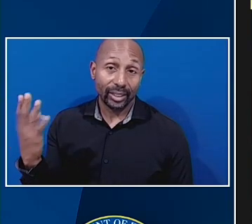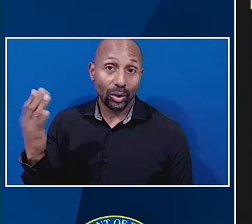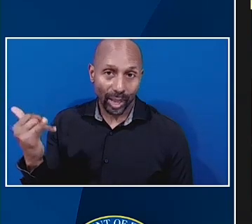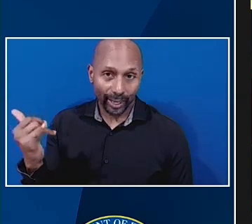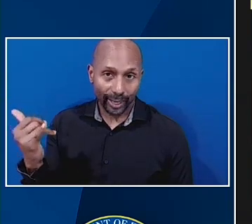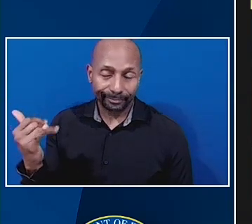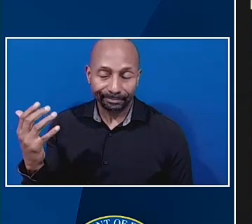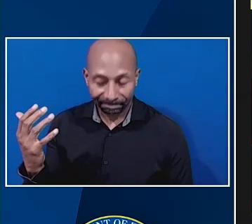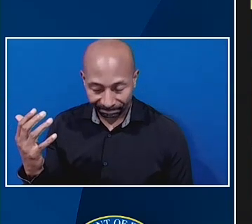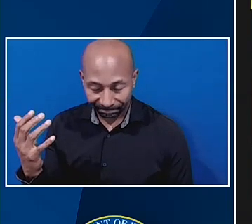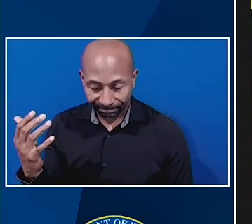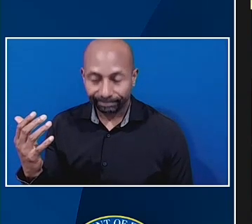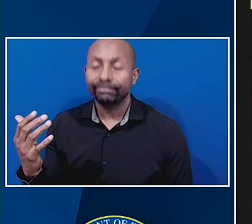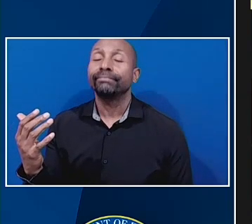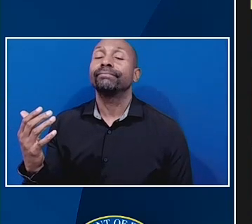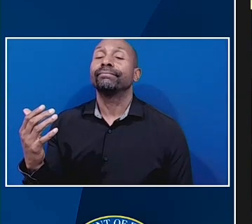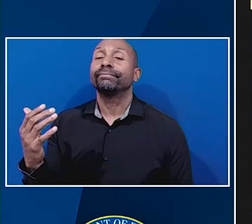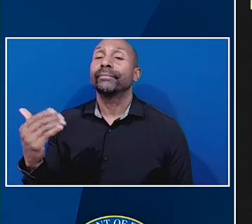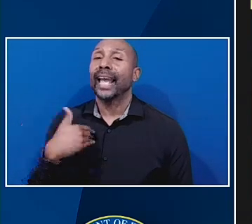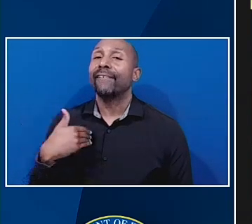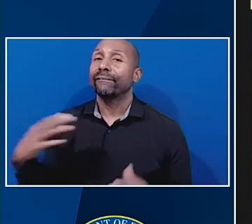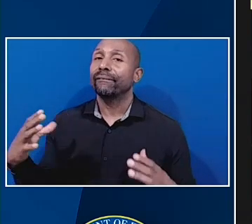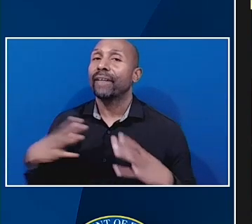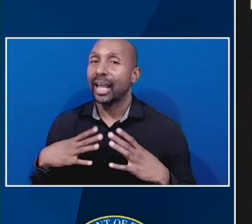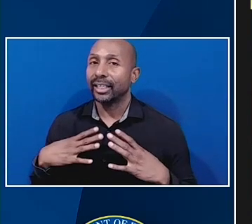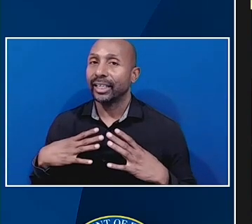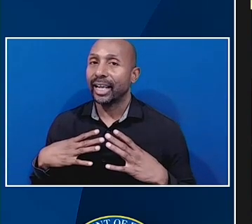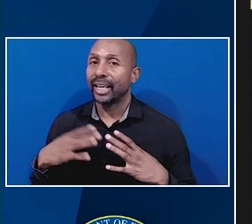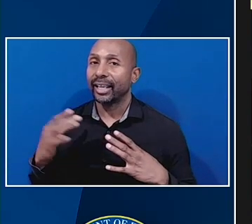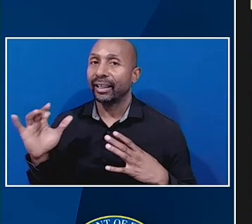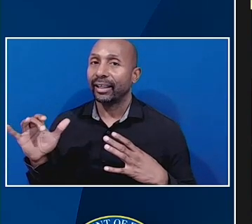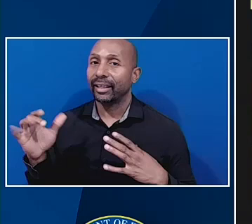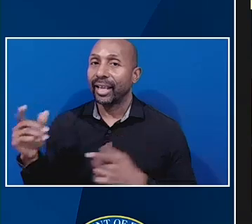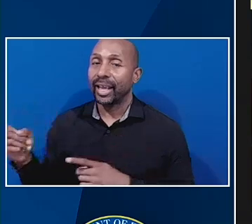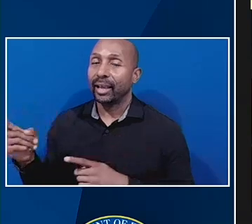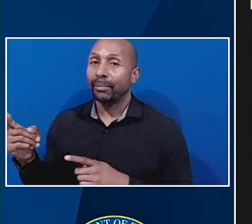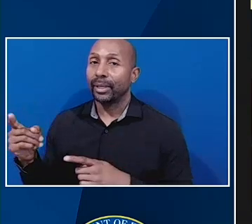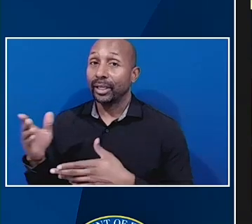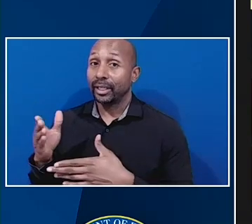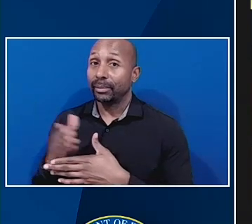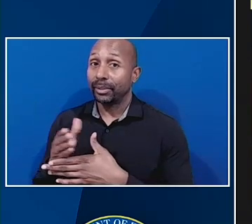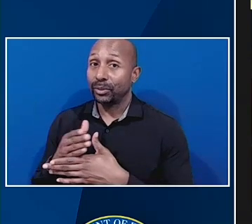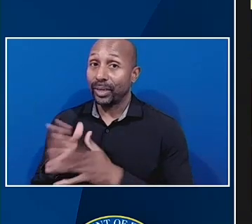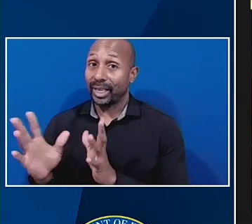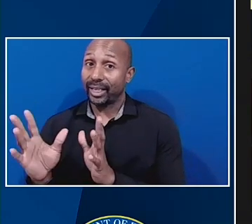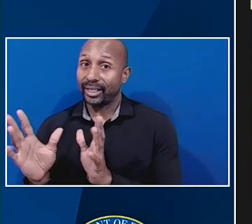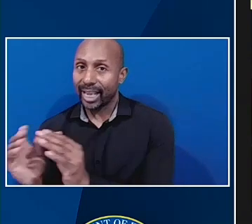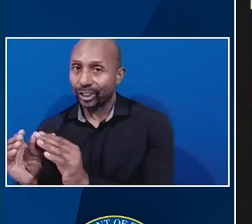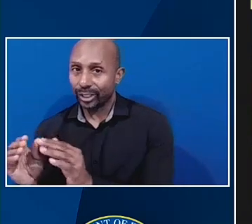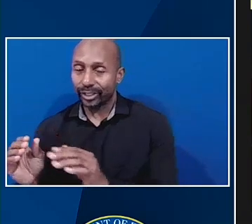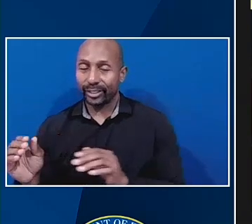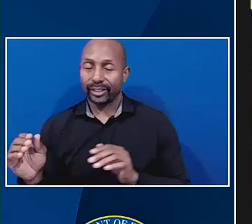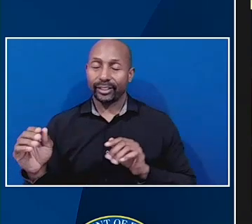a holiday that falls in between the sessions here and the Department feels